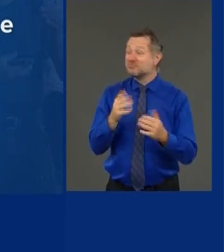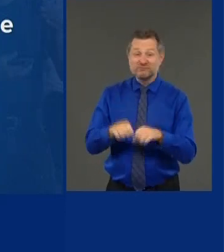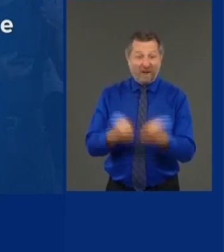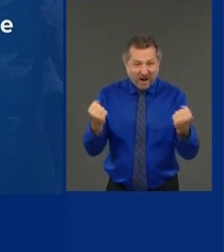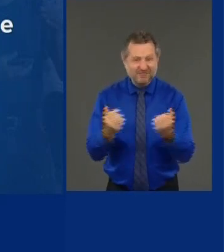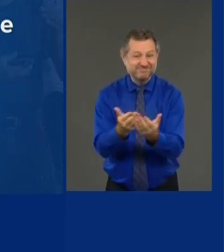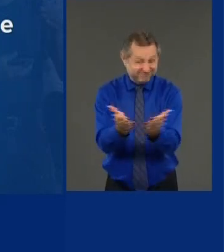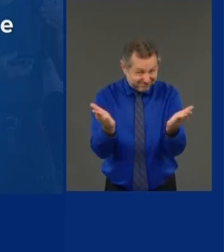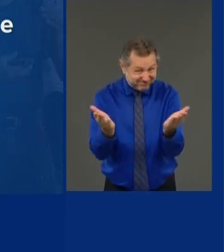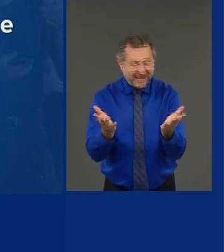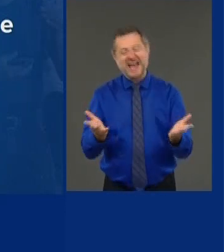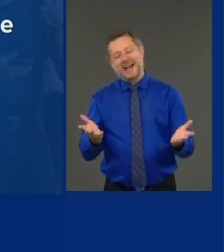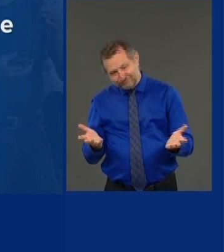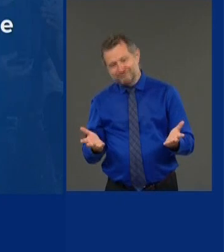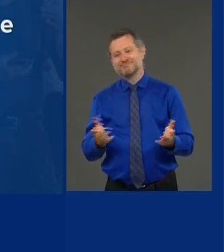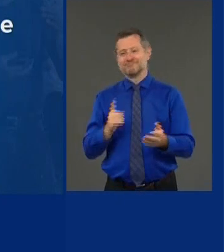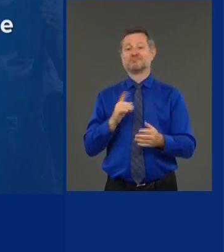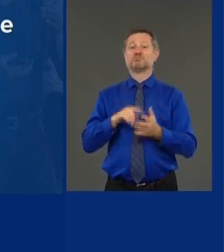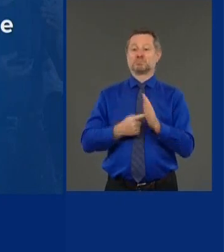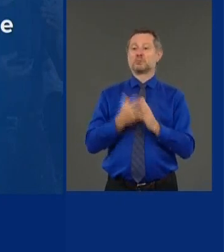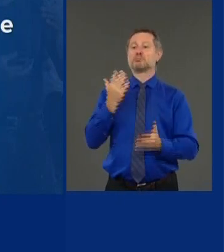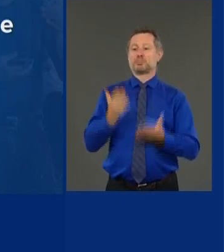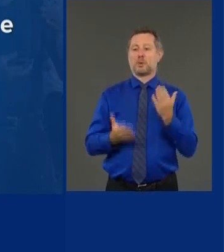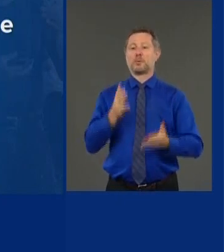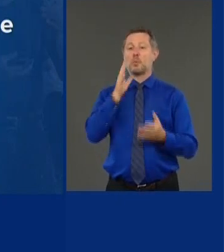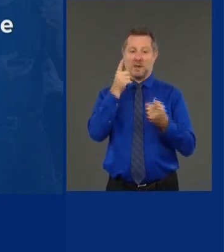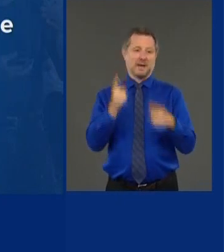RESTAURANTS, FOLLOW THE RULES,